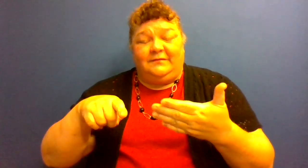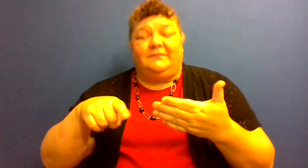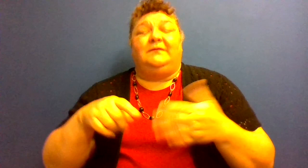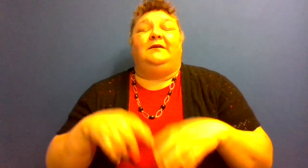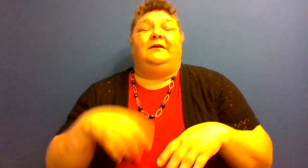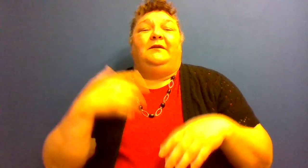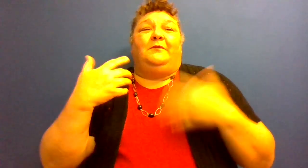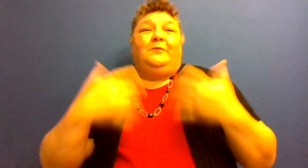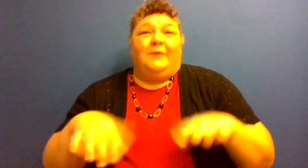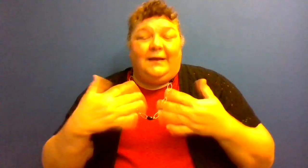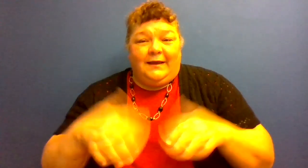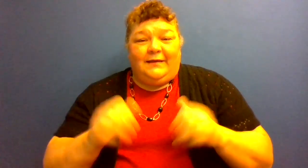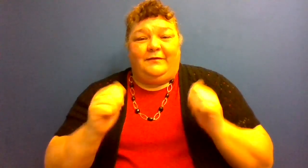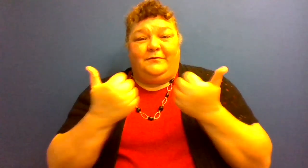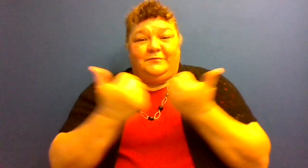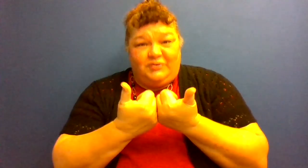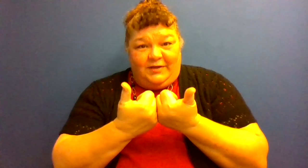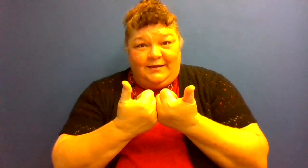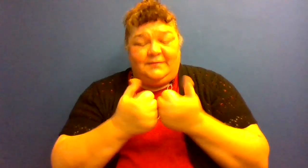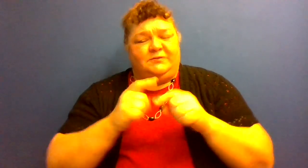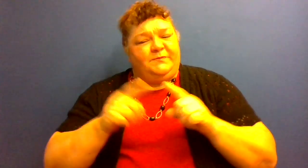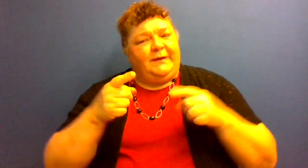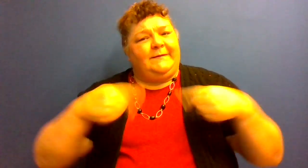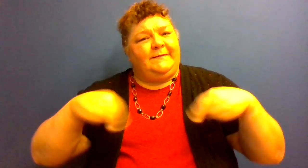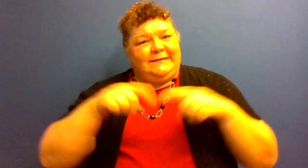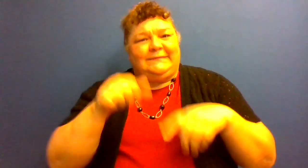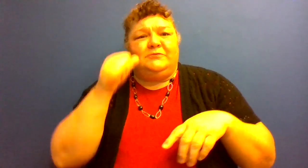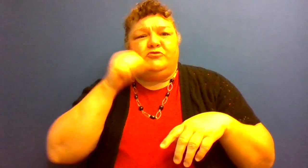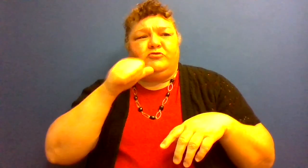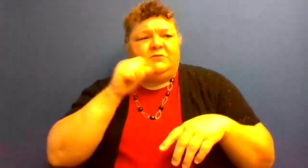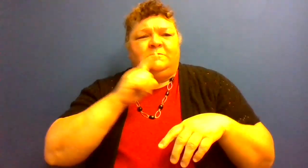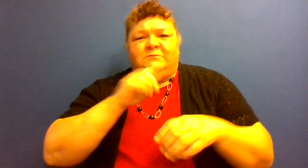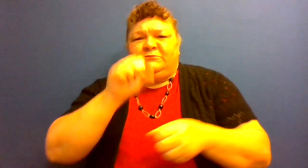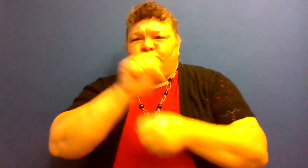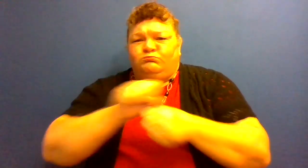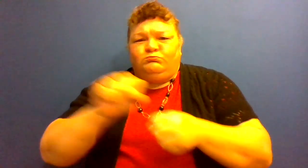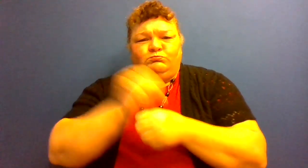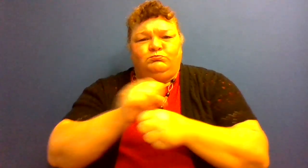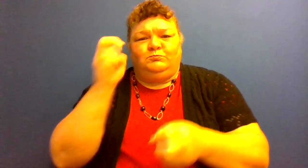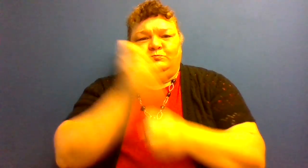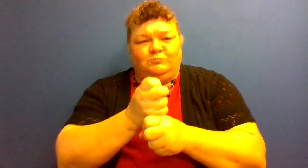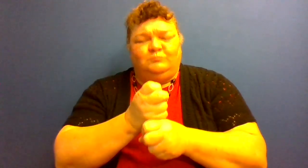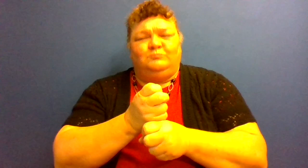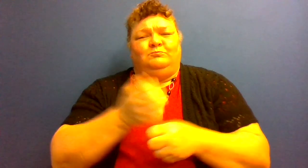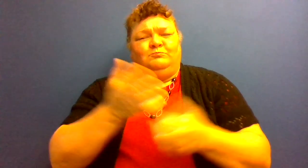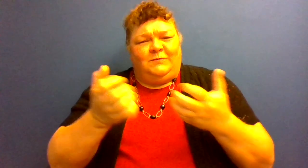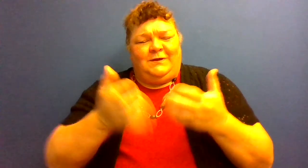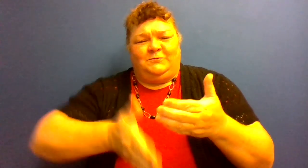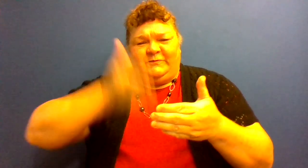It was definitely a challenge, but these girls worked tirelessly to complete our beautiful